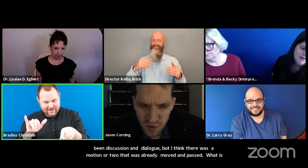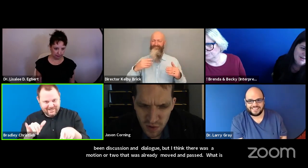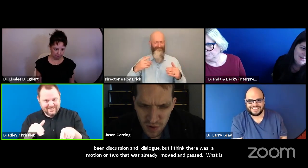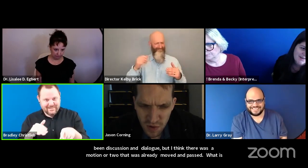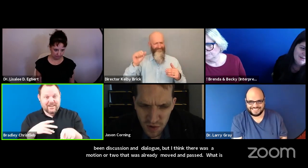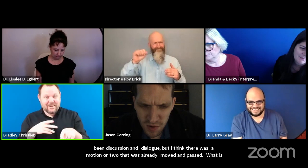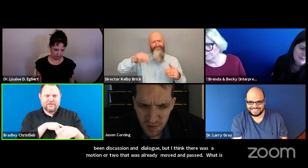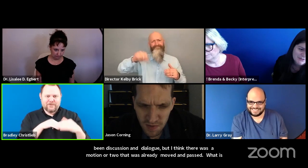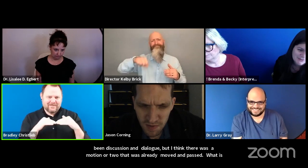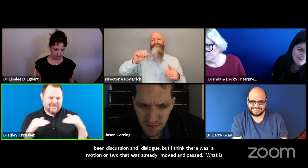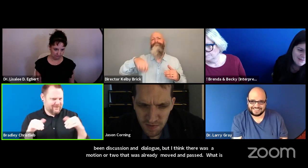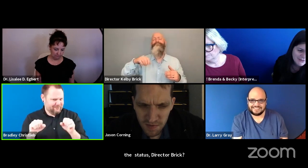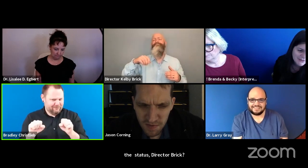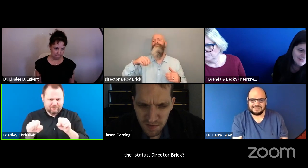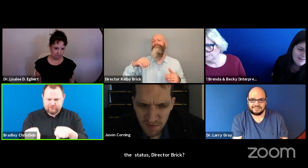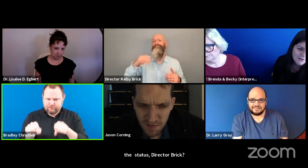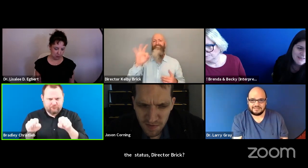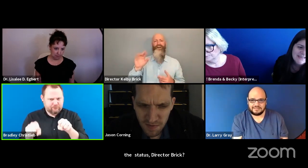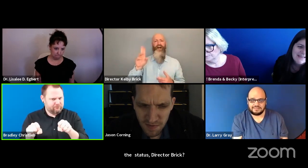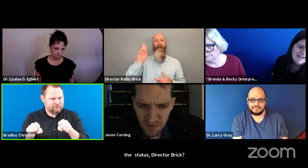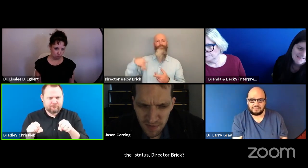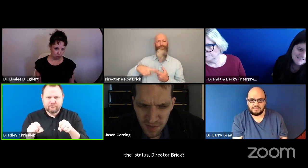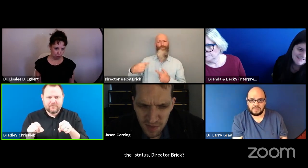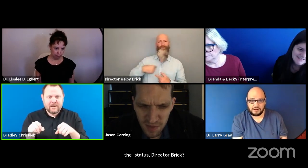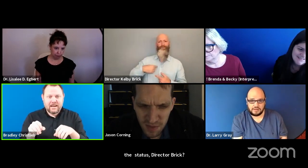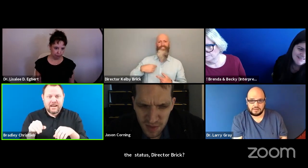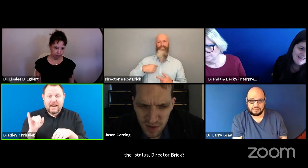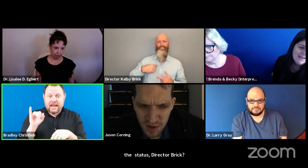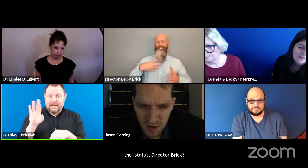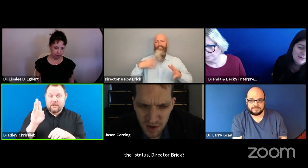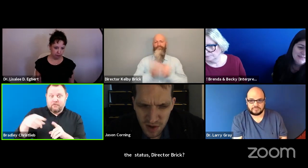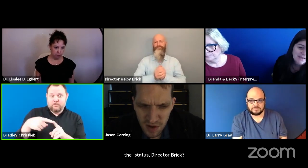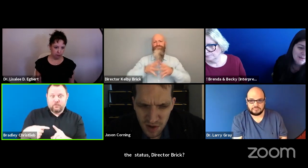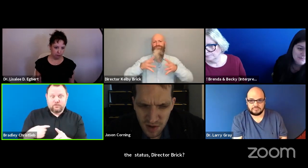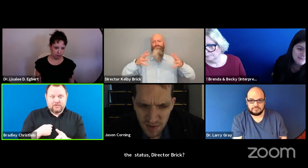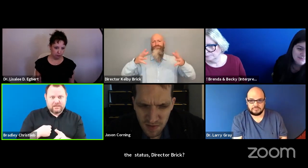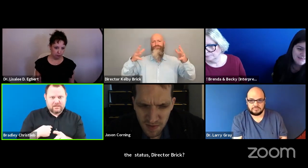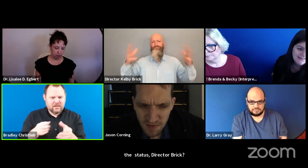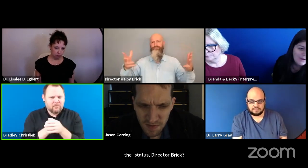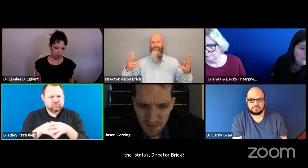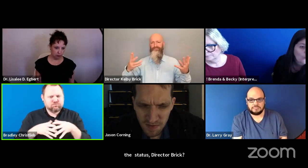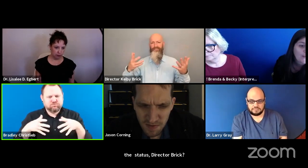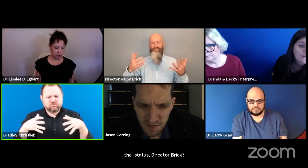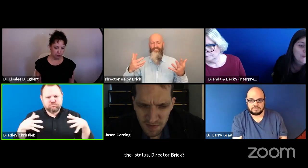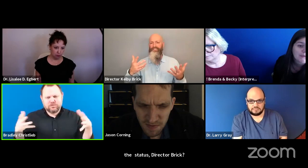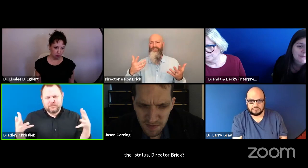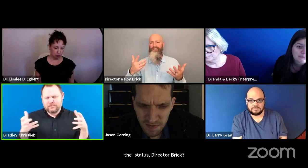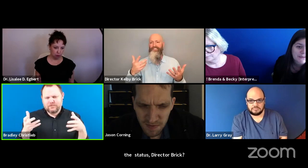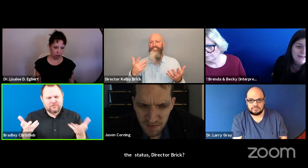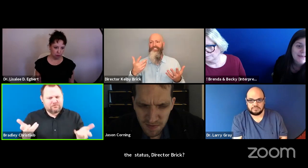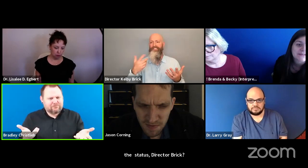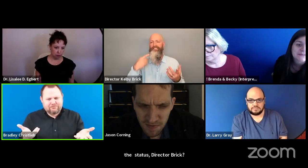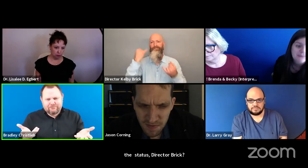Again, on a personal level, yes, if it was up to me, we would be expanded.